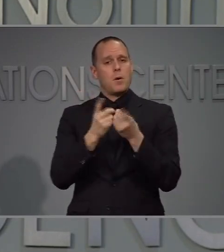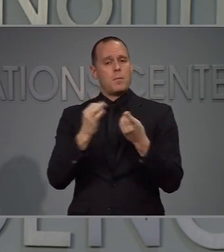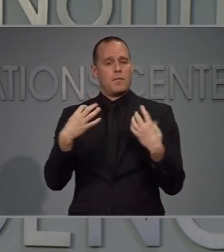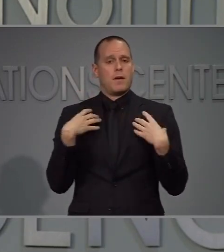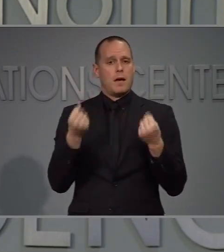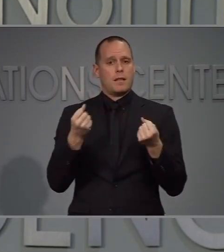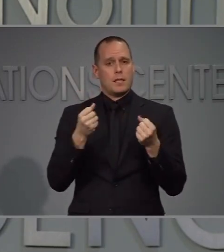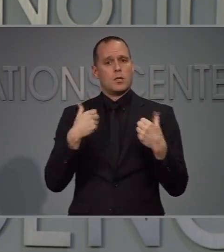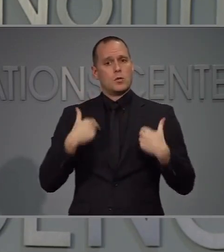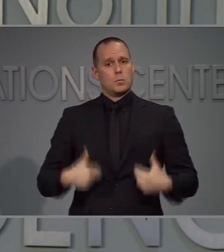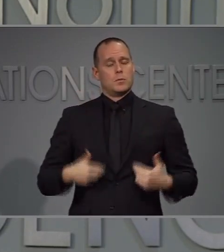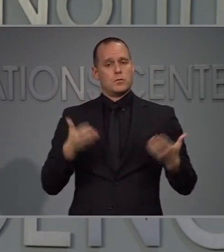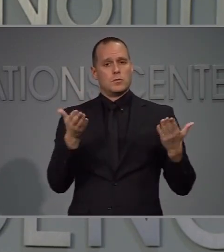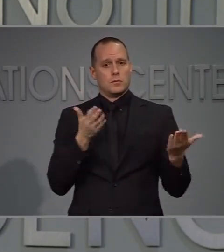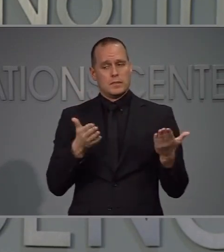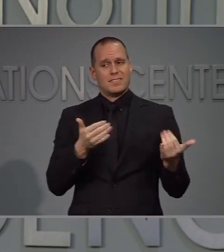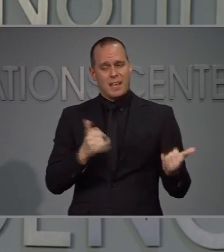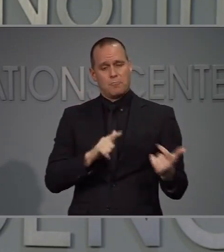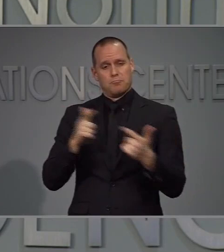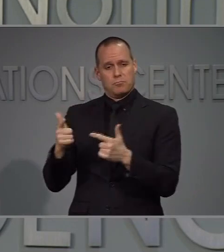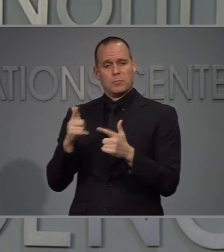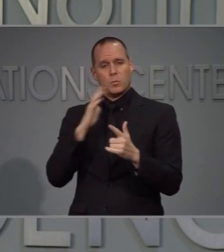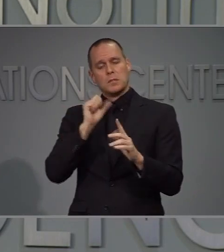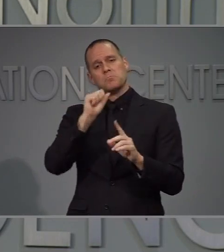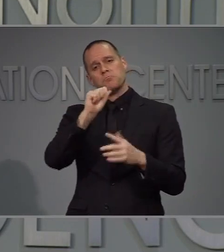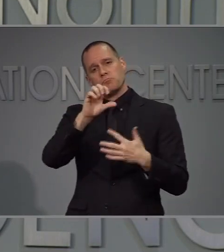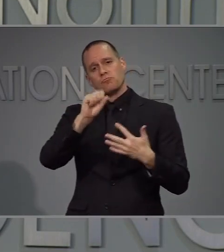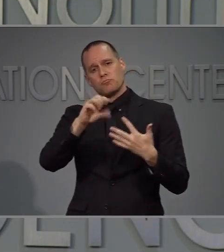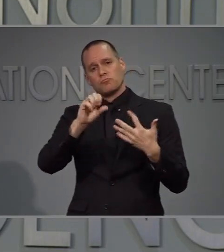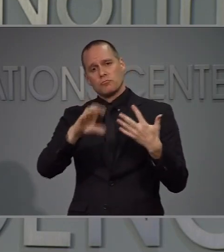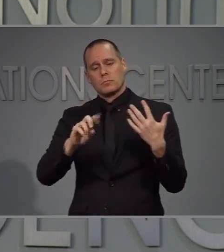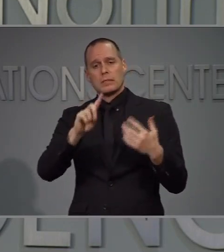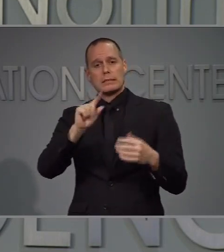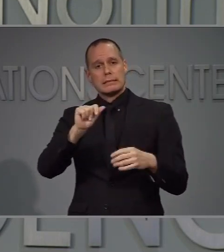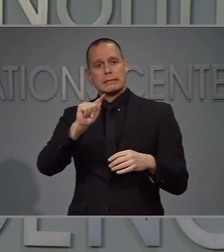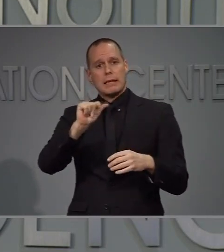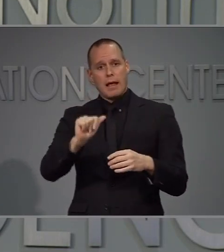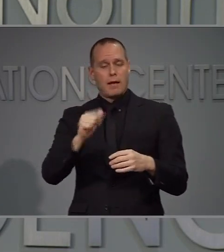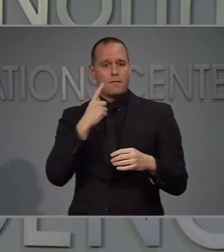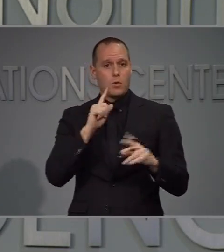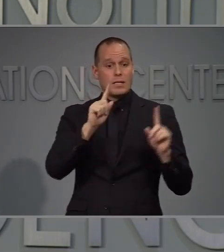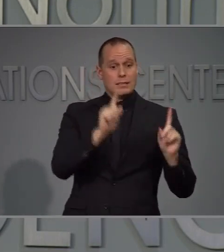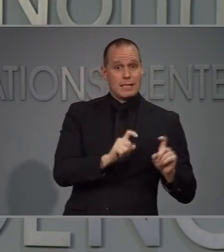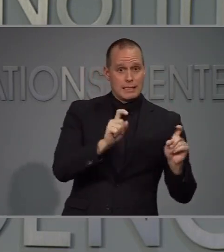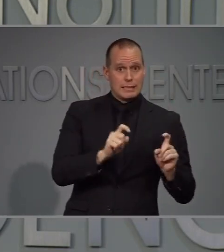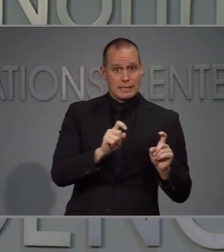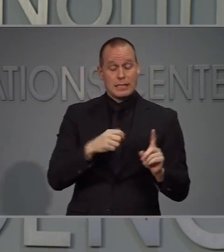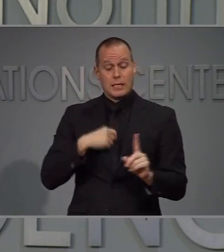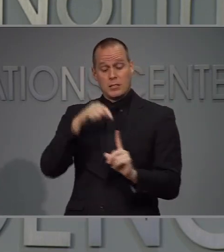HOW THEY'LL RECOGNIZE DOCTOR MANDY COHEN WHO IS OUR SECRETARY OF THE DEPARTMENT OF